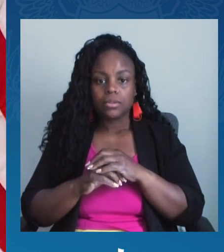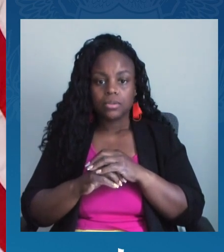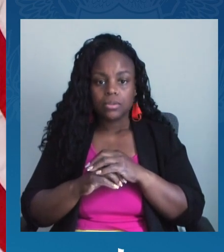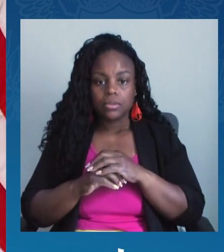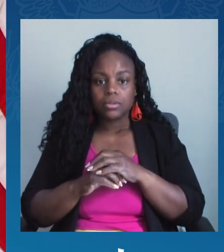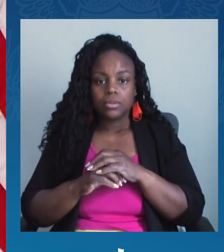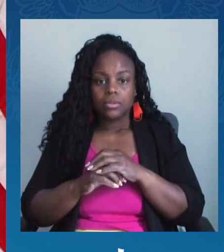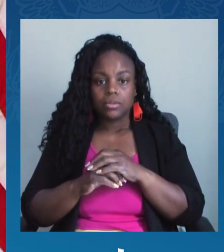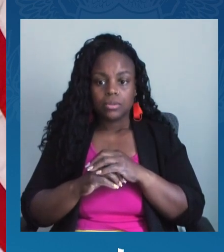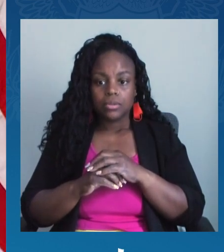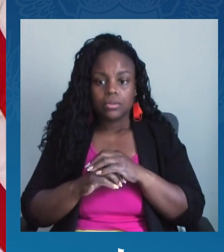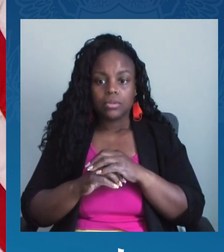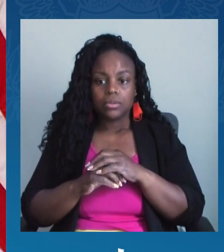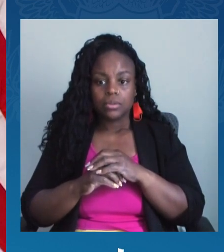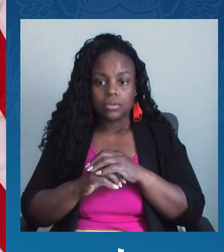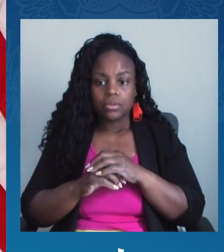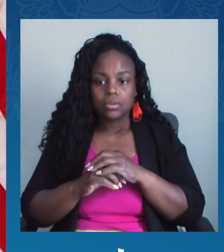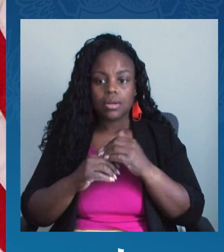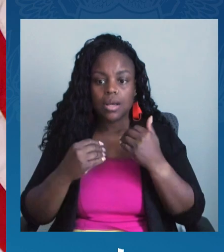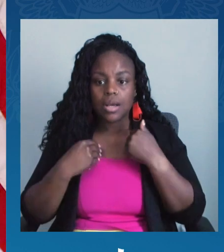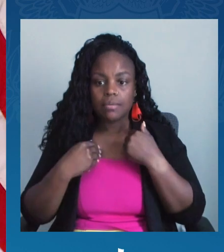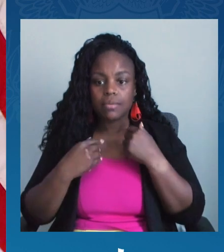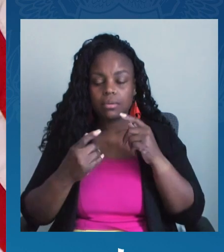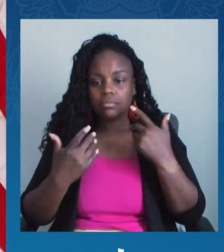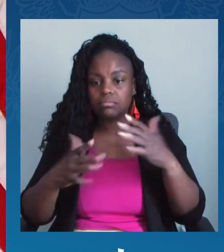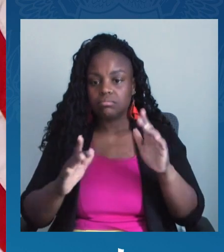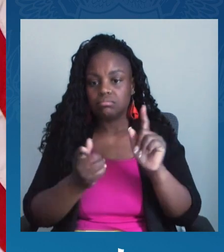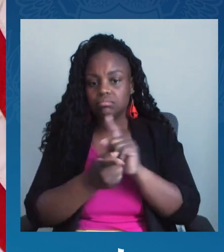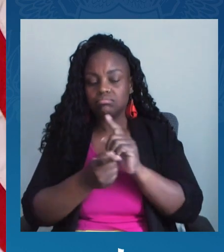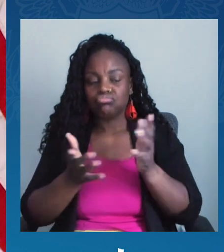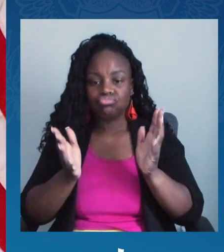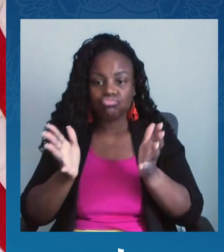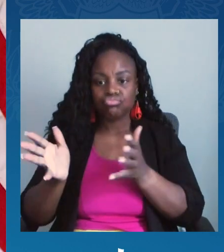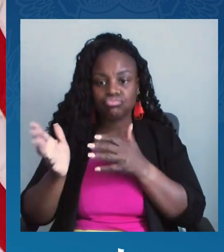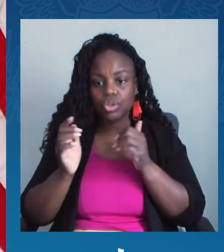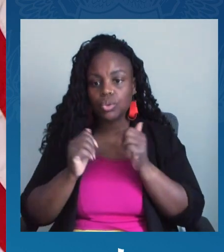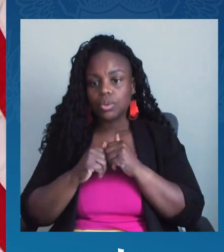and talked with probably 80 times presidents,